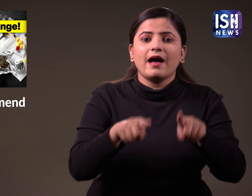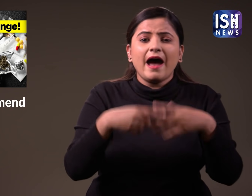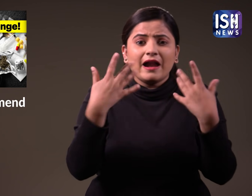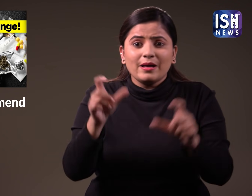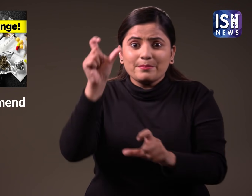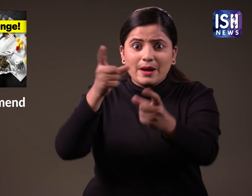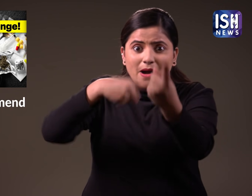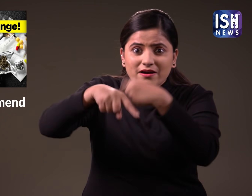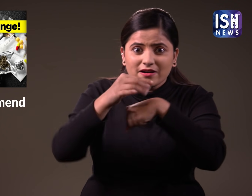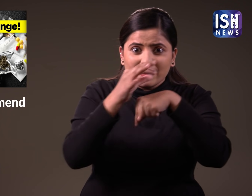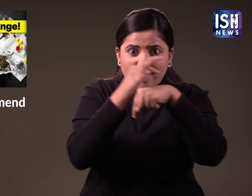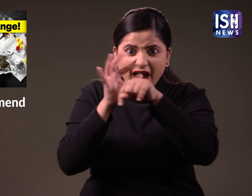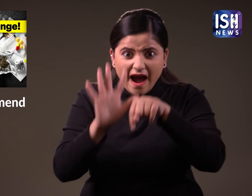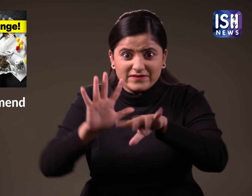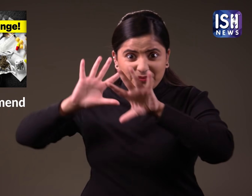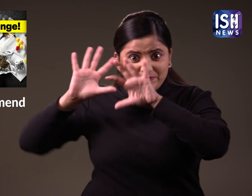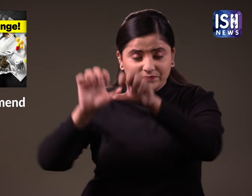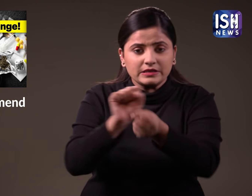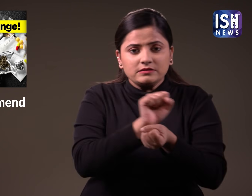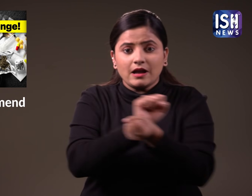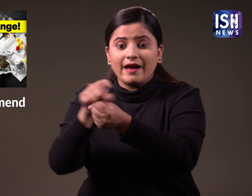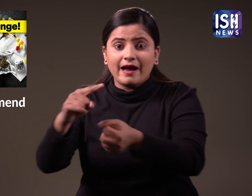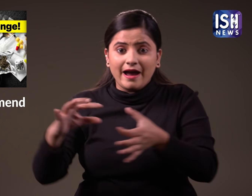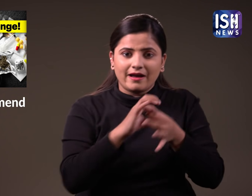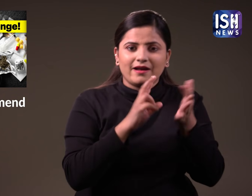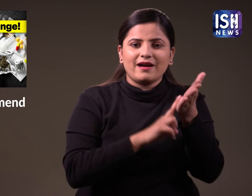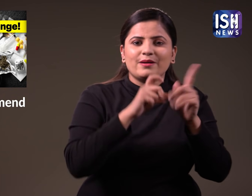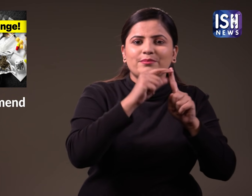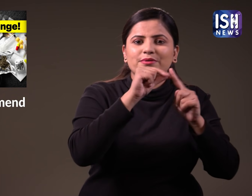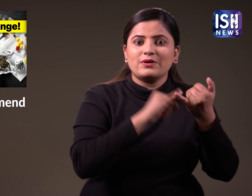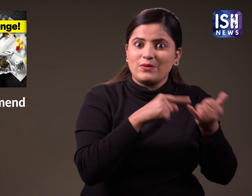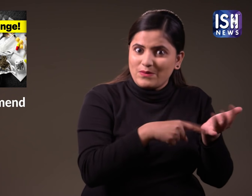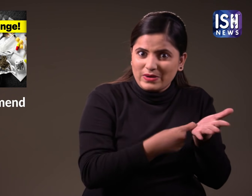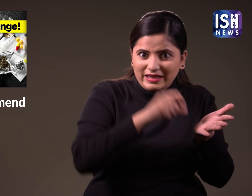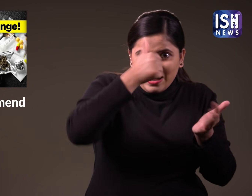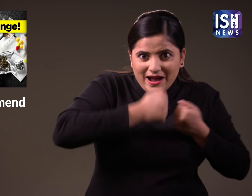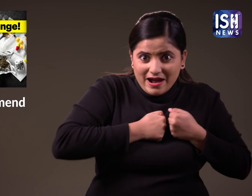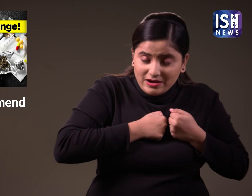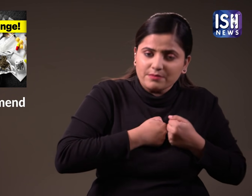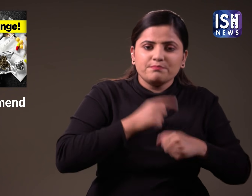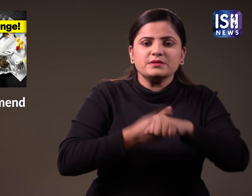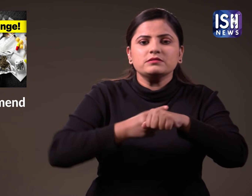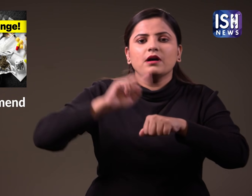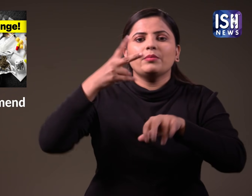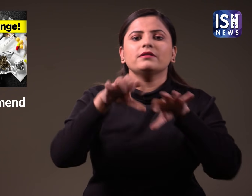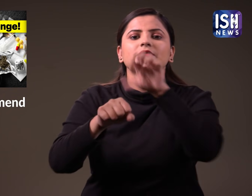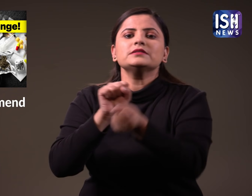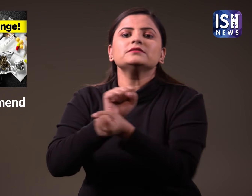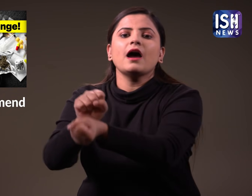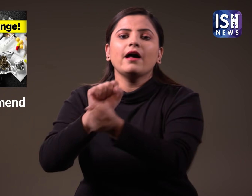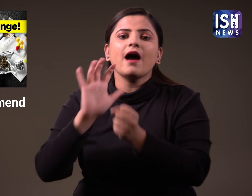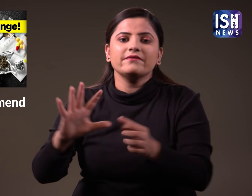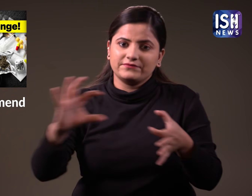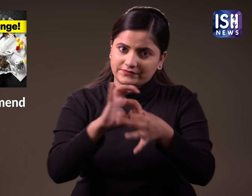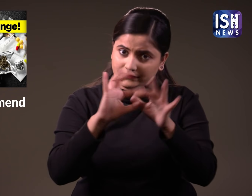People caught under the Act, are arrested and strictly punished.